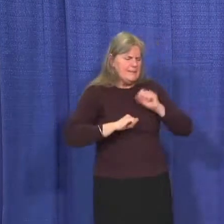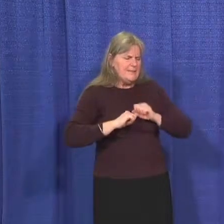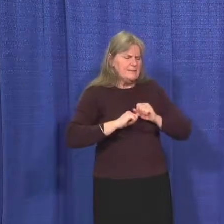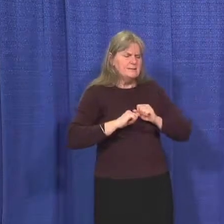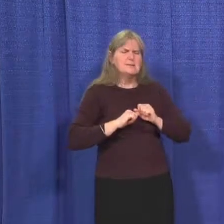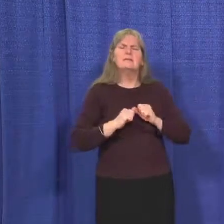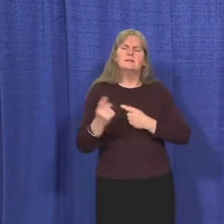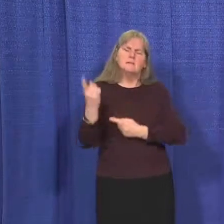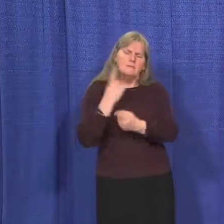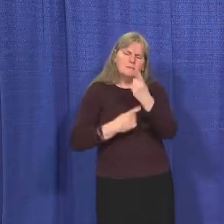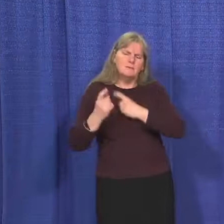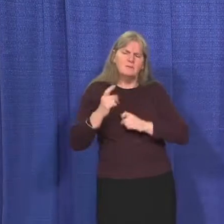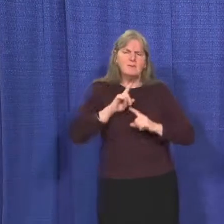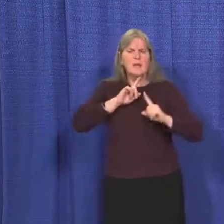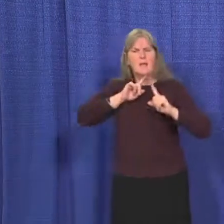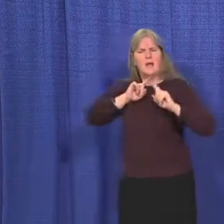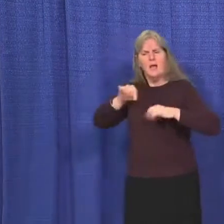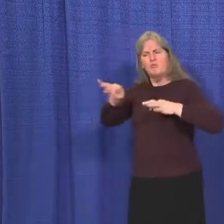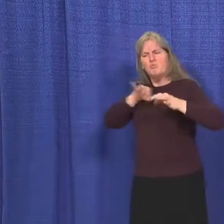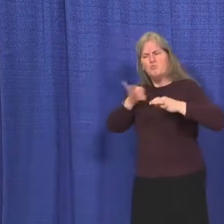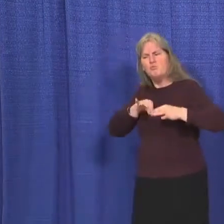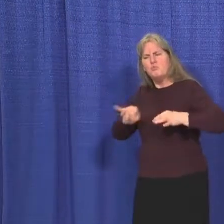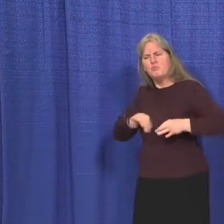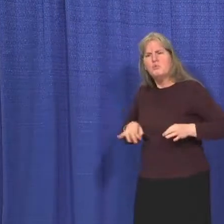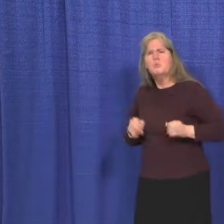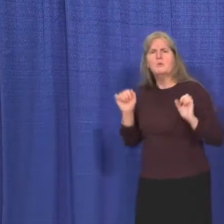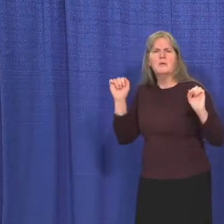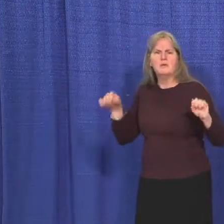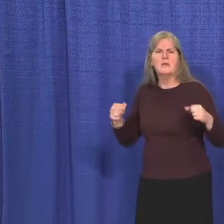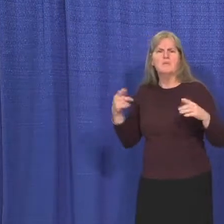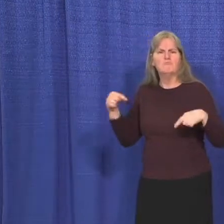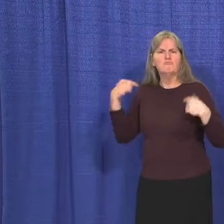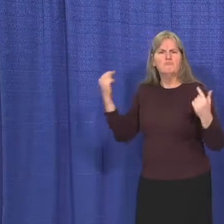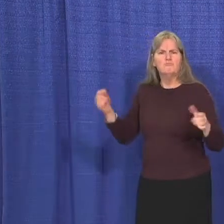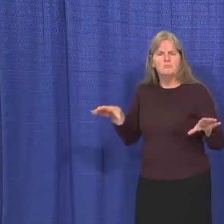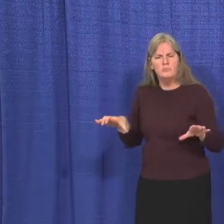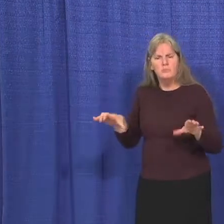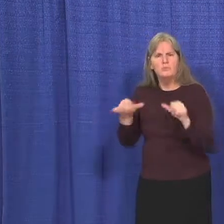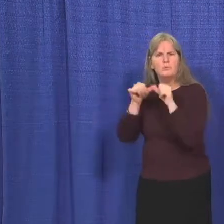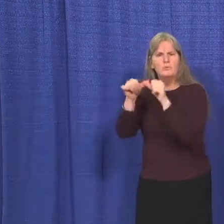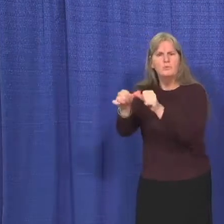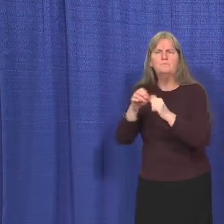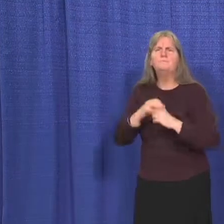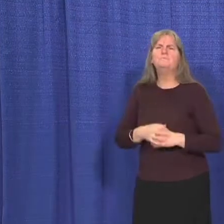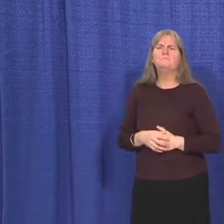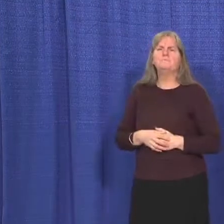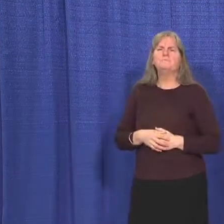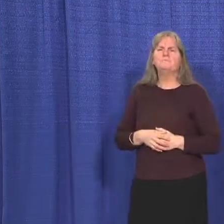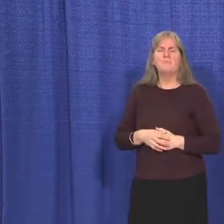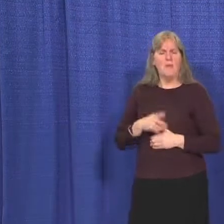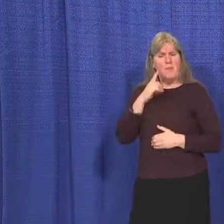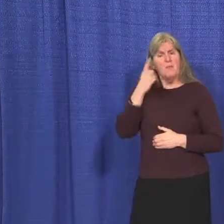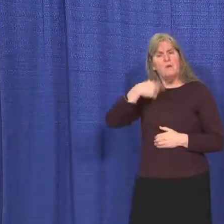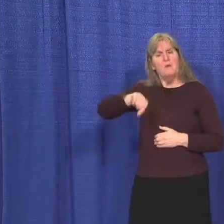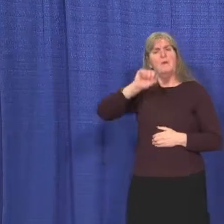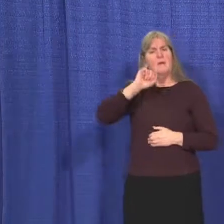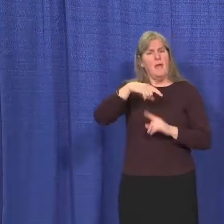engage with people, and provide information to those who are more unsure about the vaccine. Again, I think we can be